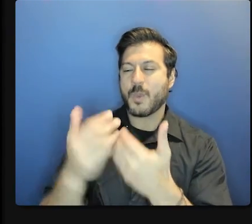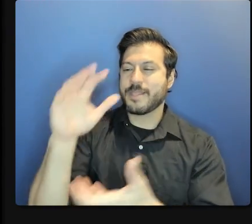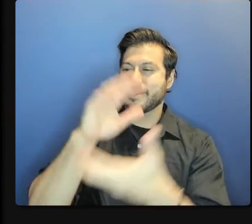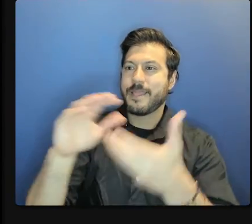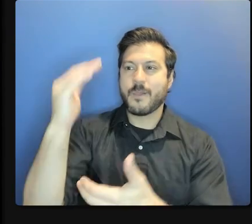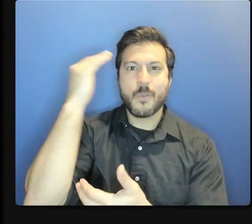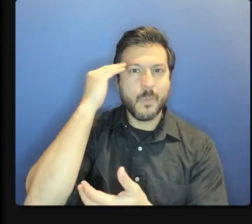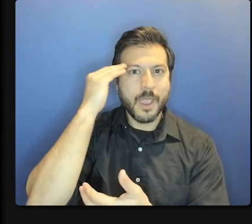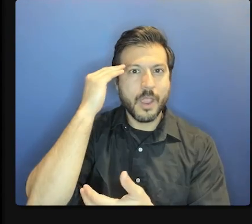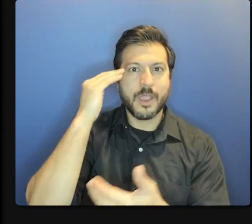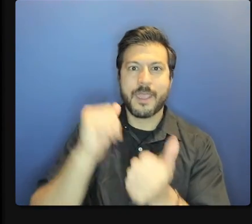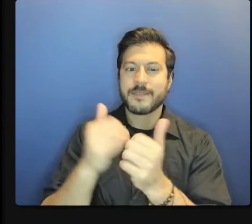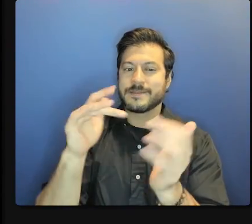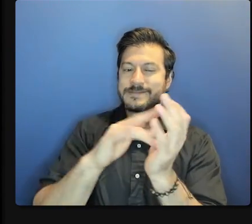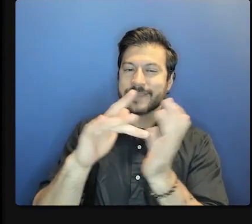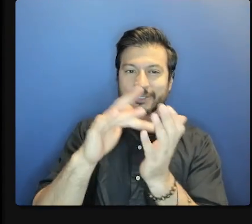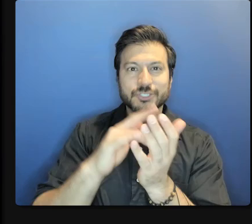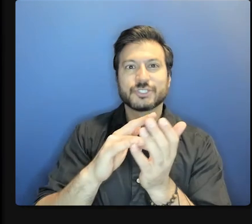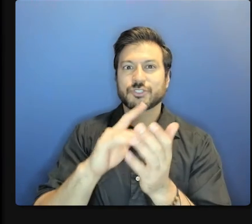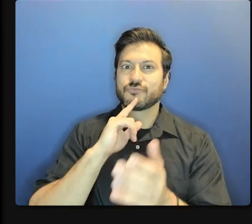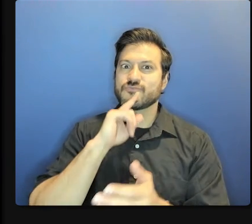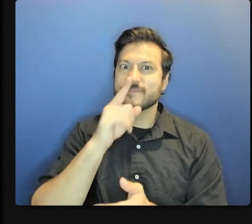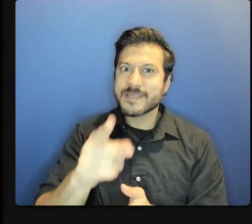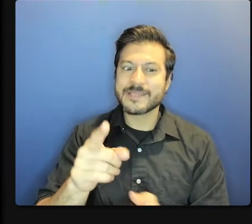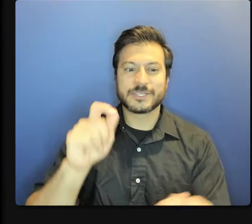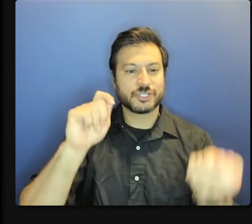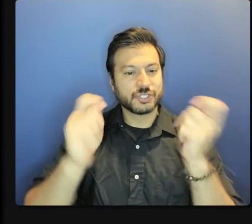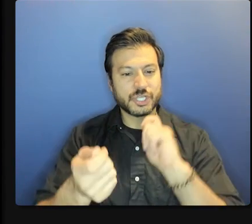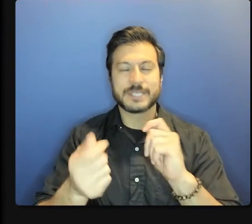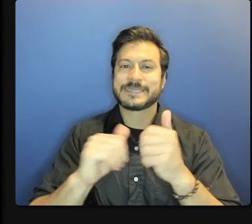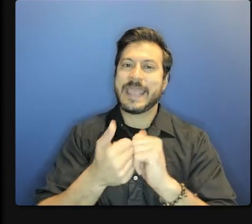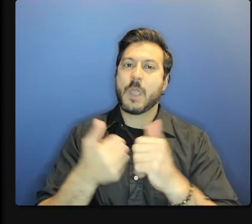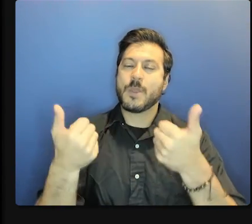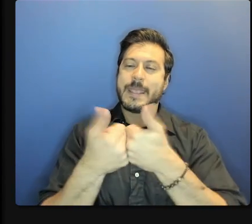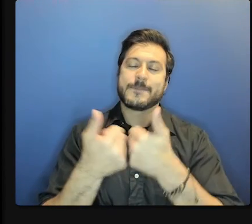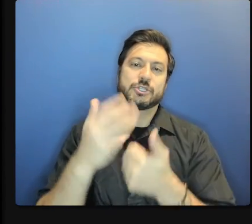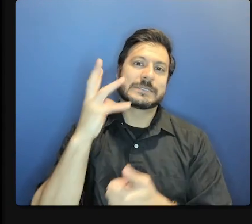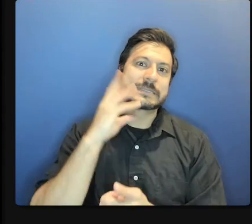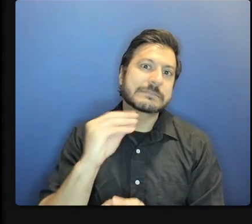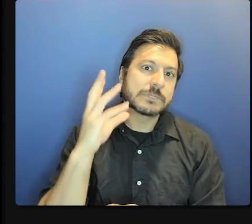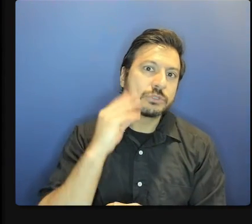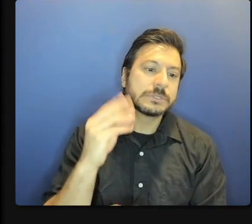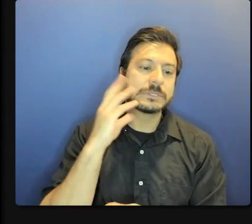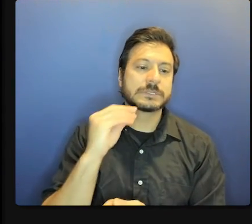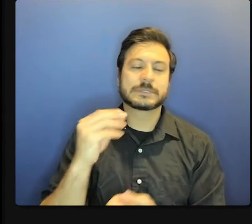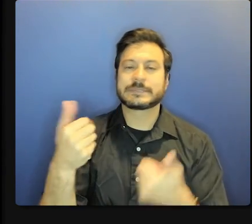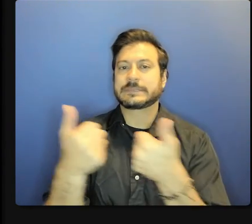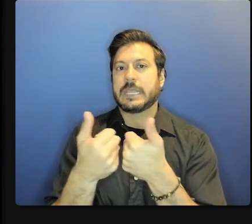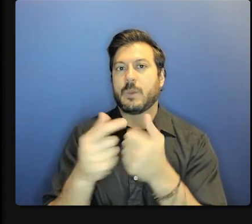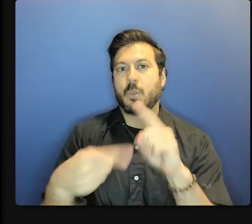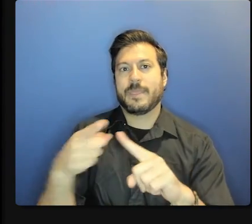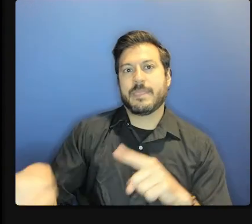how Cloudaware and touch adaptation are really changing how gamers experience games